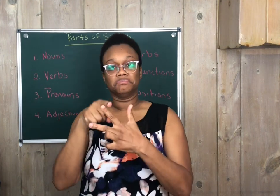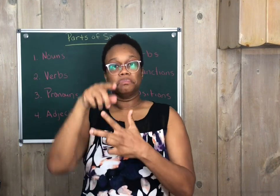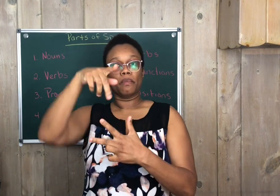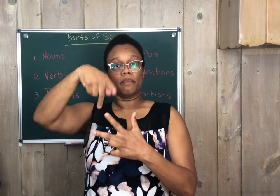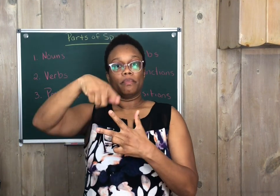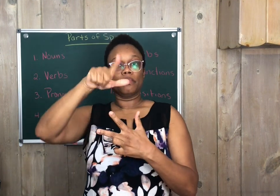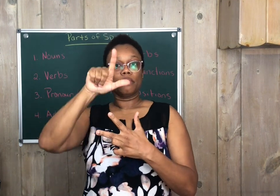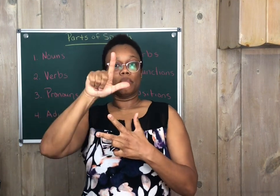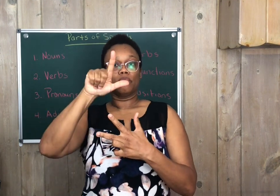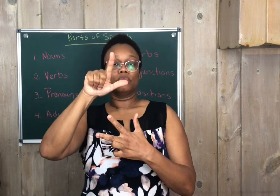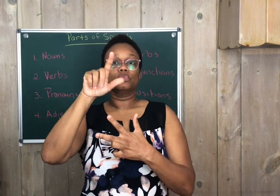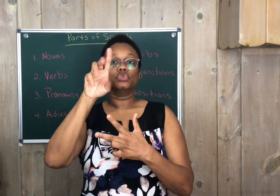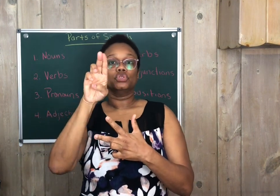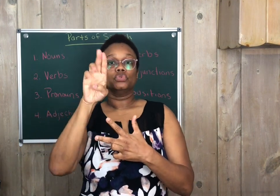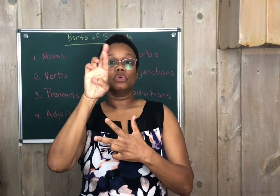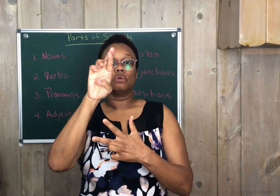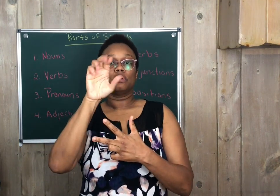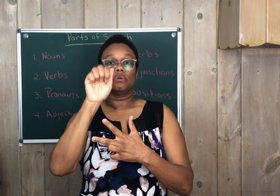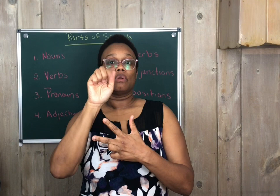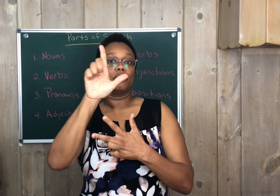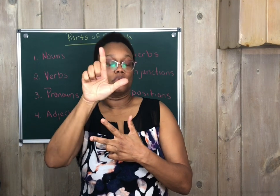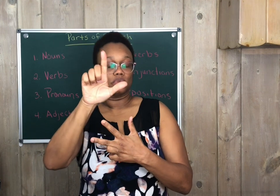There can be many pronouns or plural